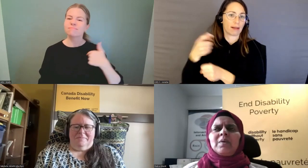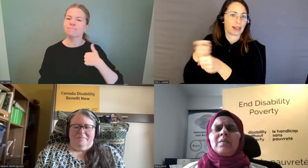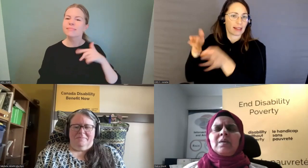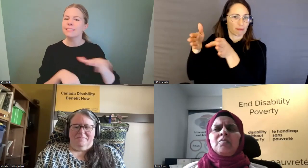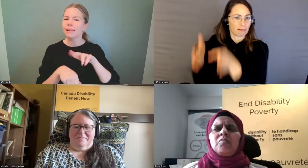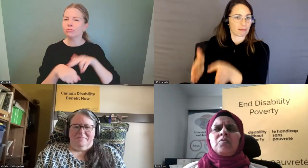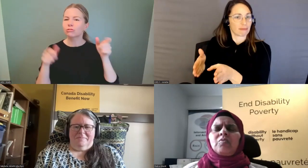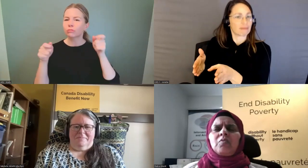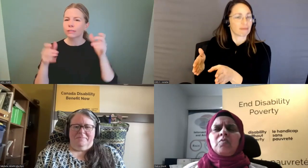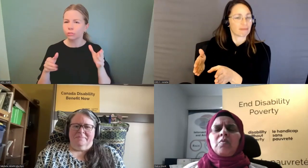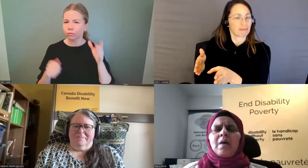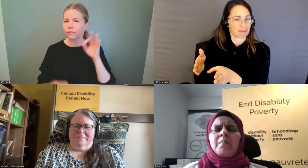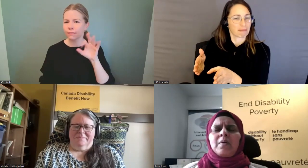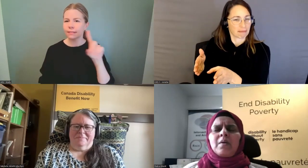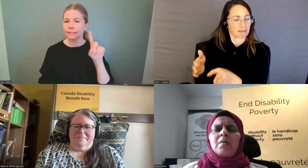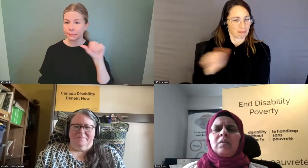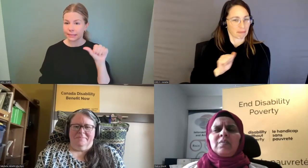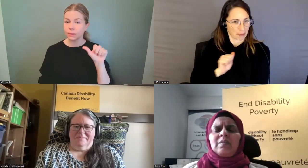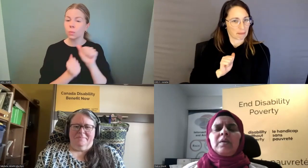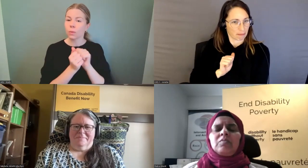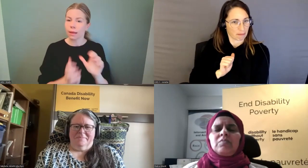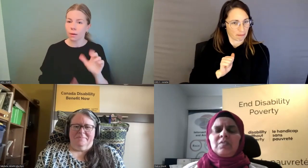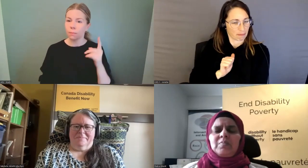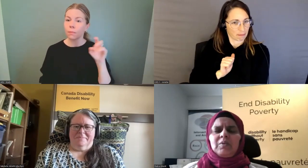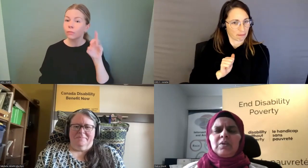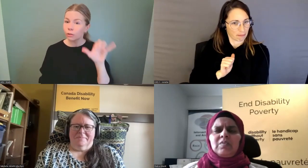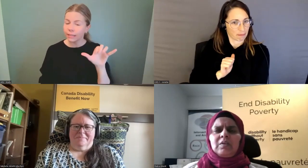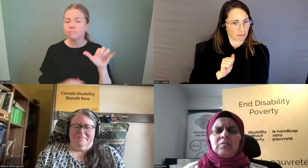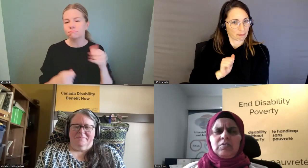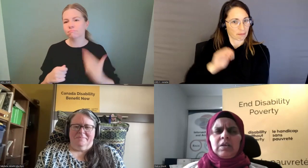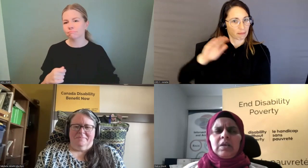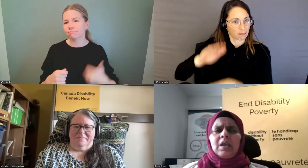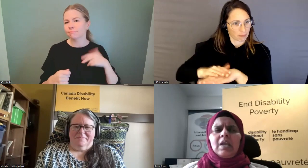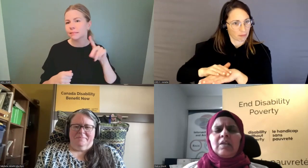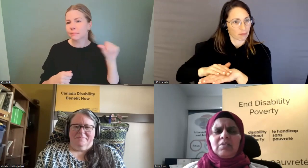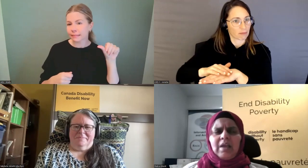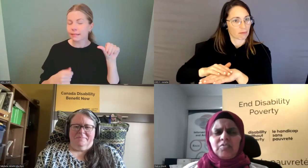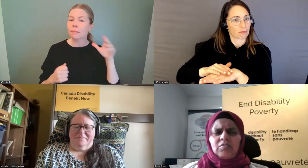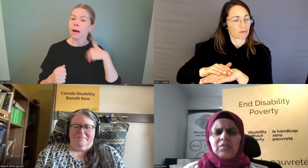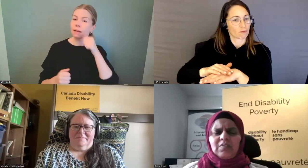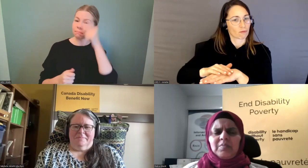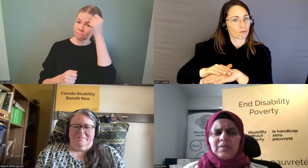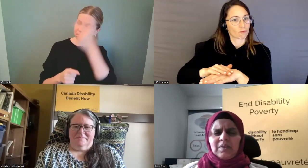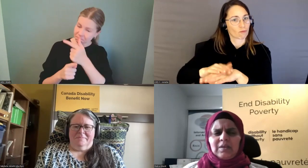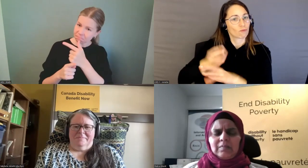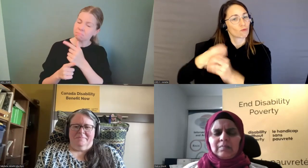WHO HAS ALSO GROWN UP WITH SIBLINGS WITH DISABILITIES, INCLUDING INTELLECTUAL DISABILITY.